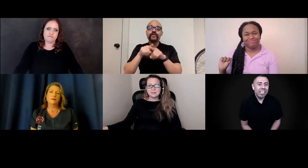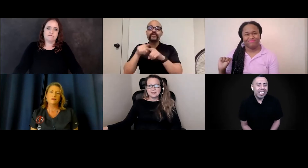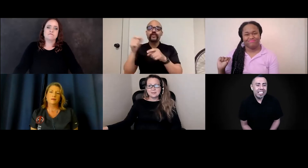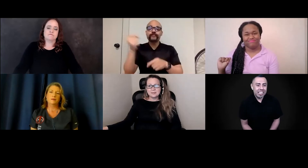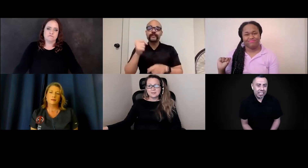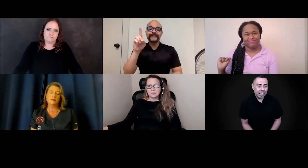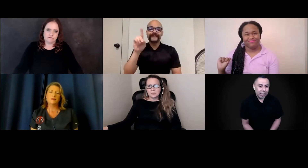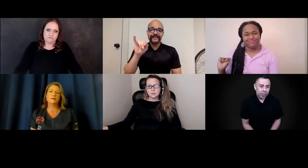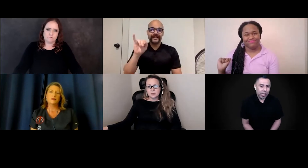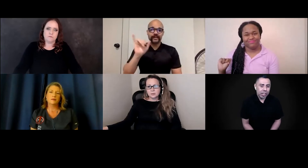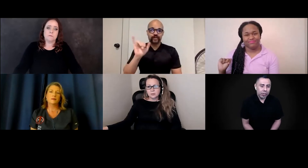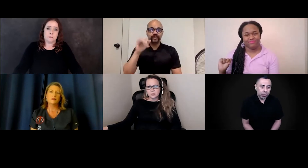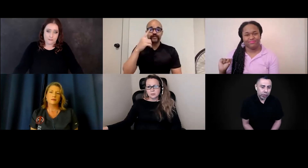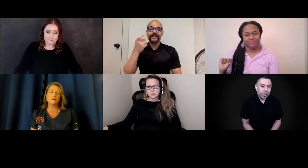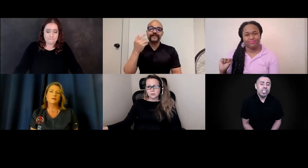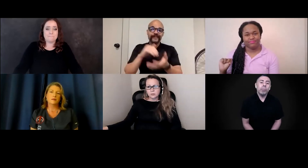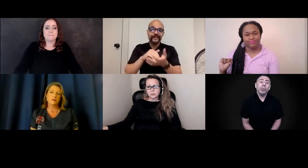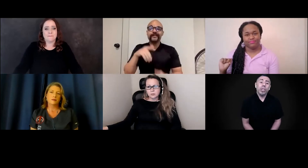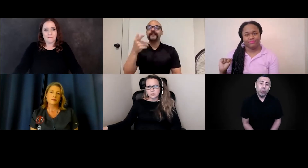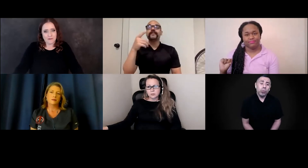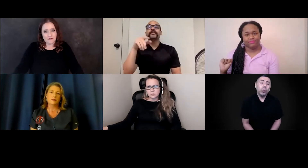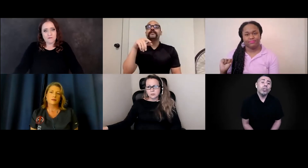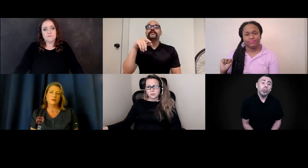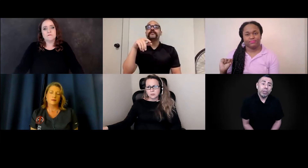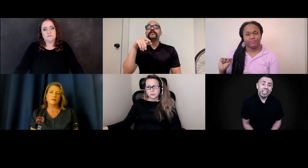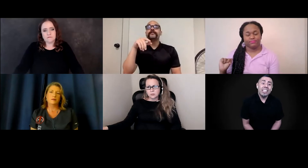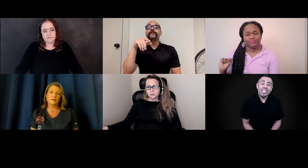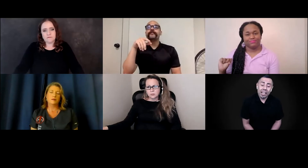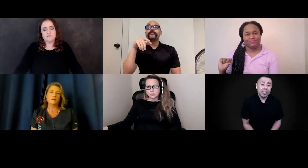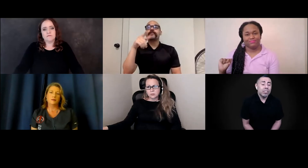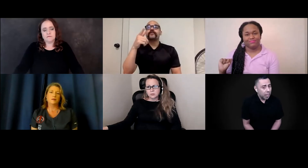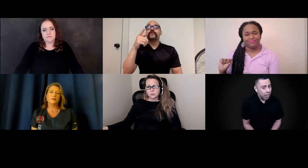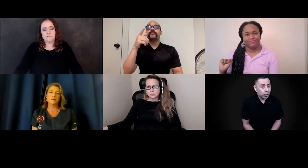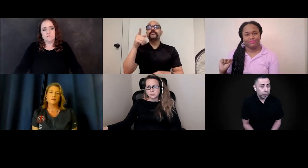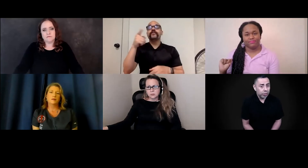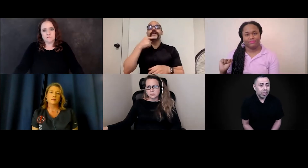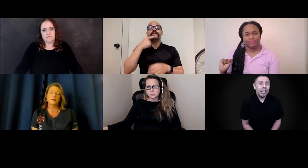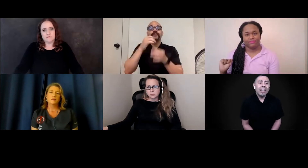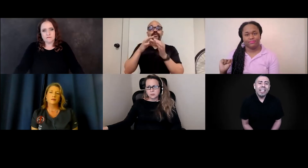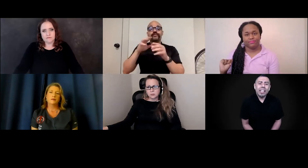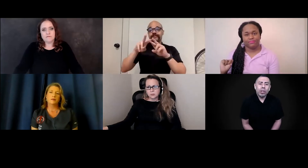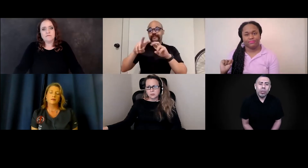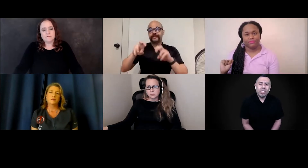Bringing in a CDI, a certified deaf interpreter, is something we do. We also bring in DIs, deaf interpreters.